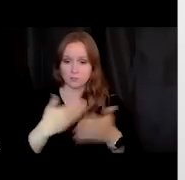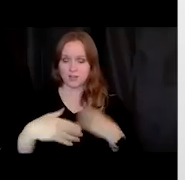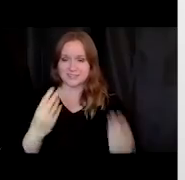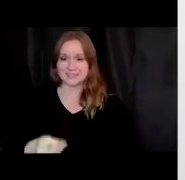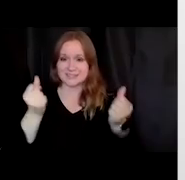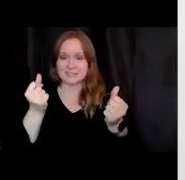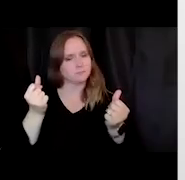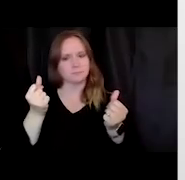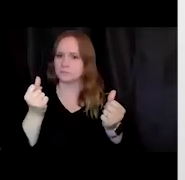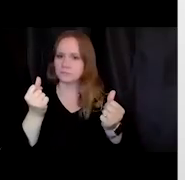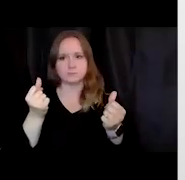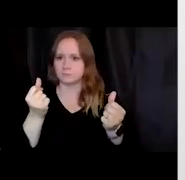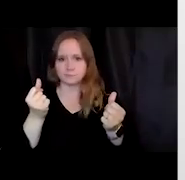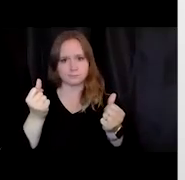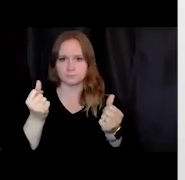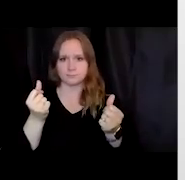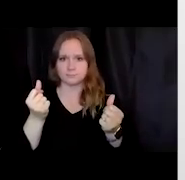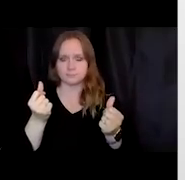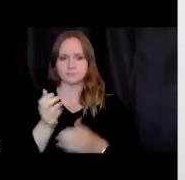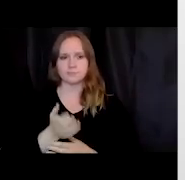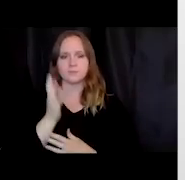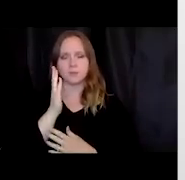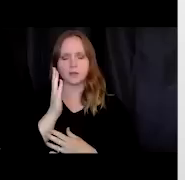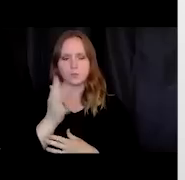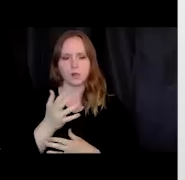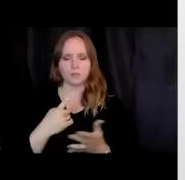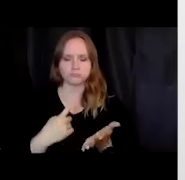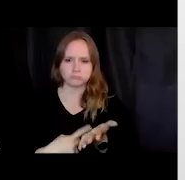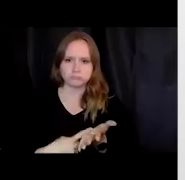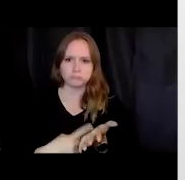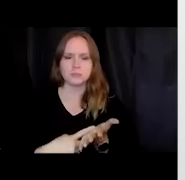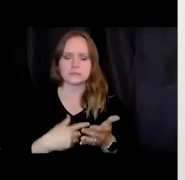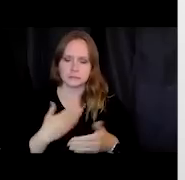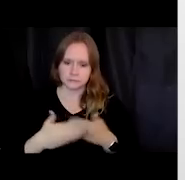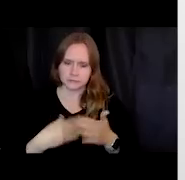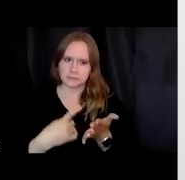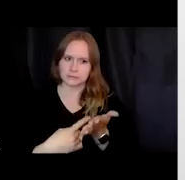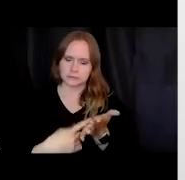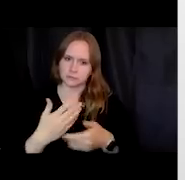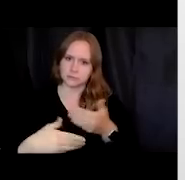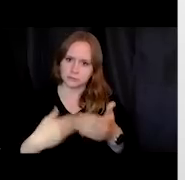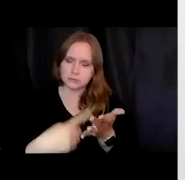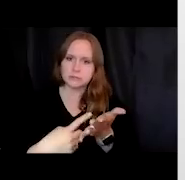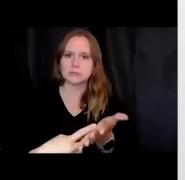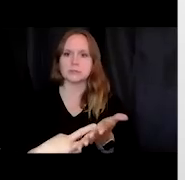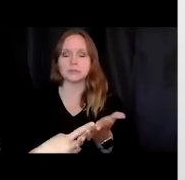This is something that we're gonna discuss throughout the process in terms of what is safety, how does safety look like to them